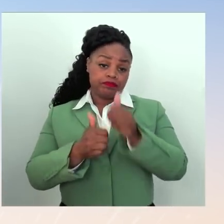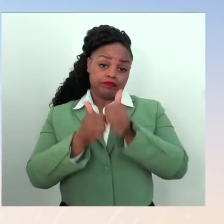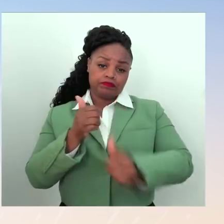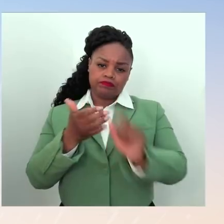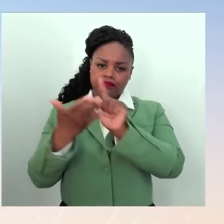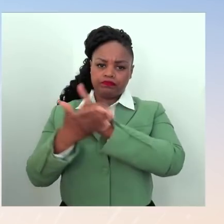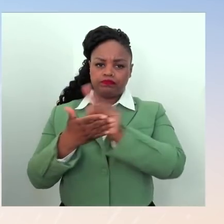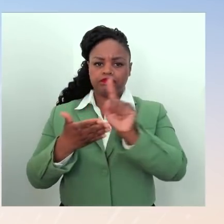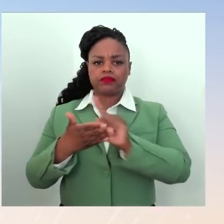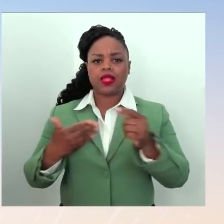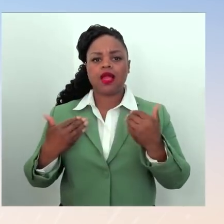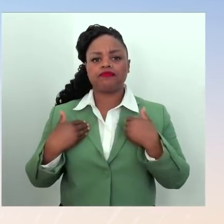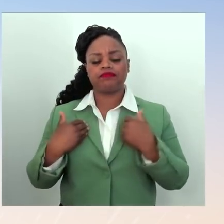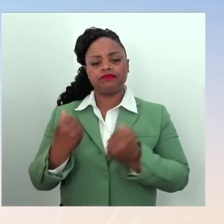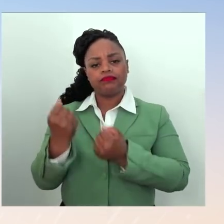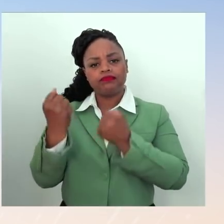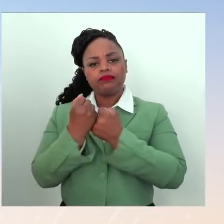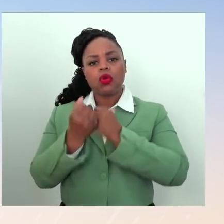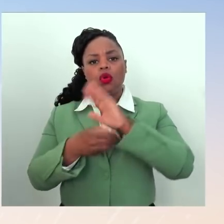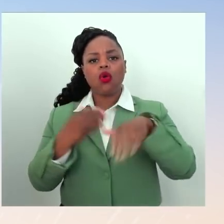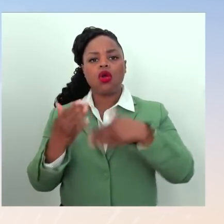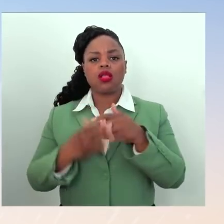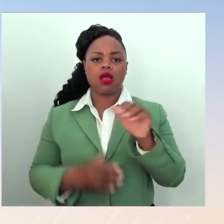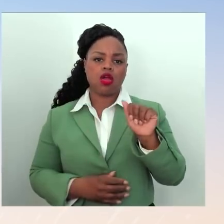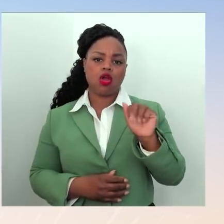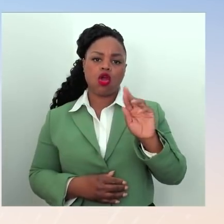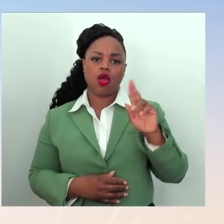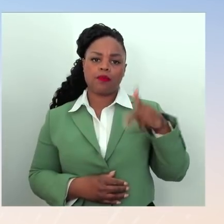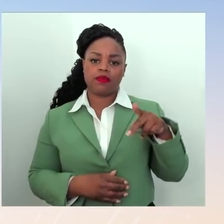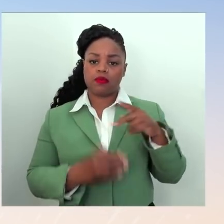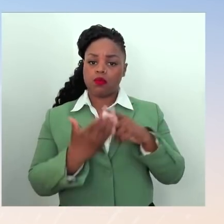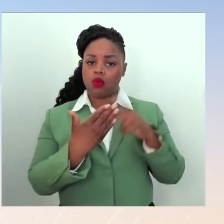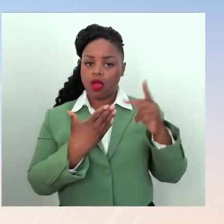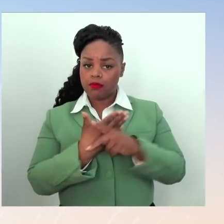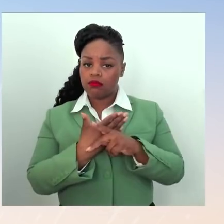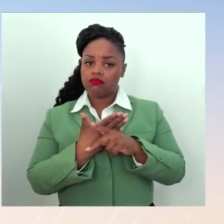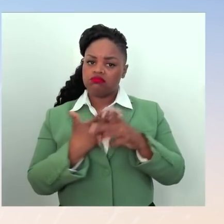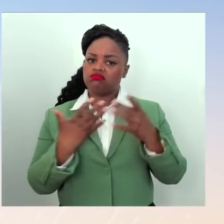programs that have successfully delivered resources across the country over the past year.